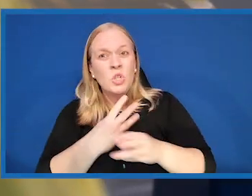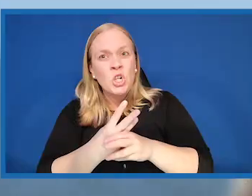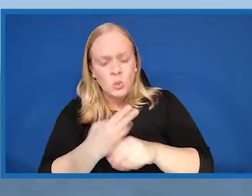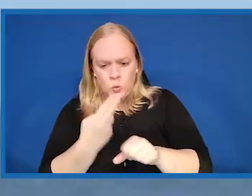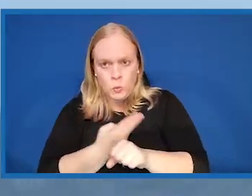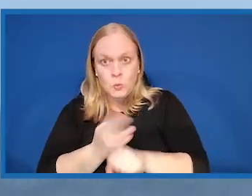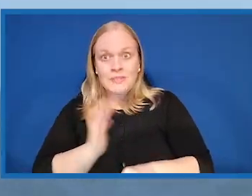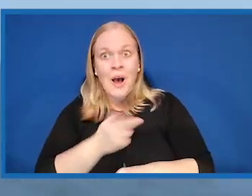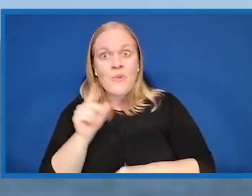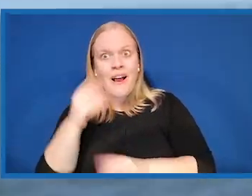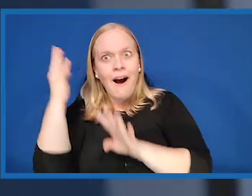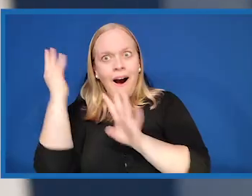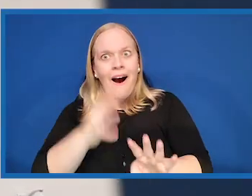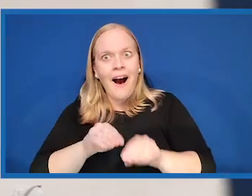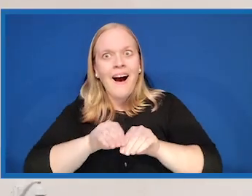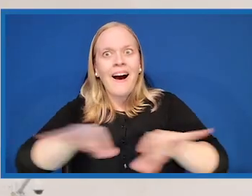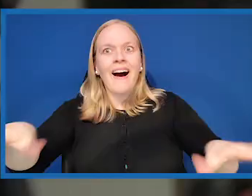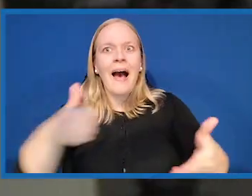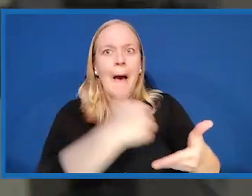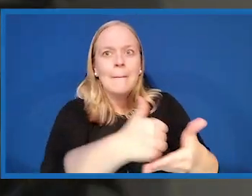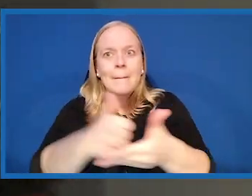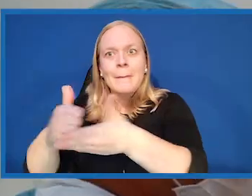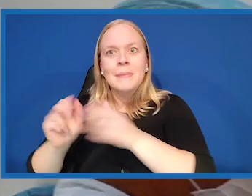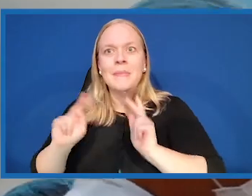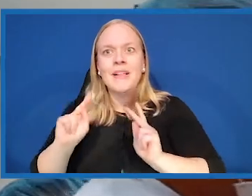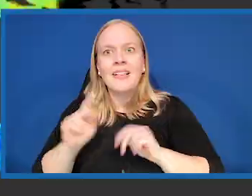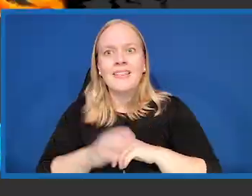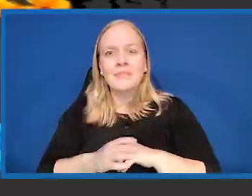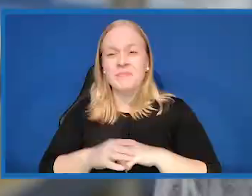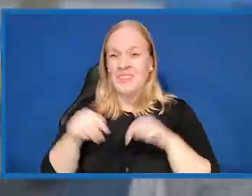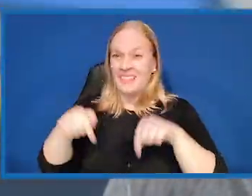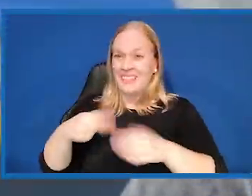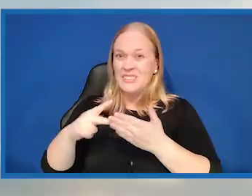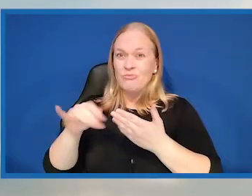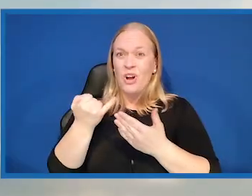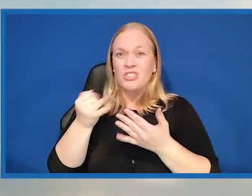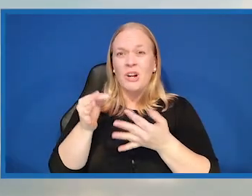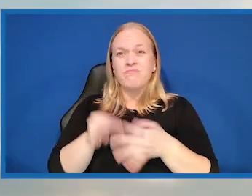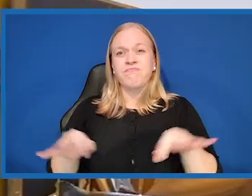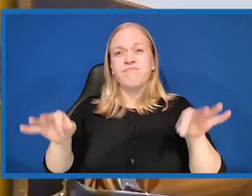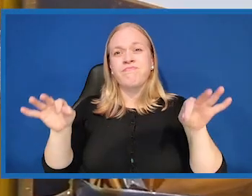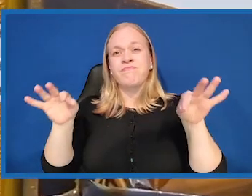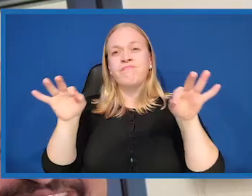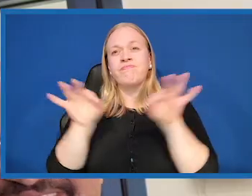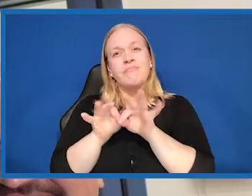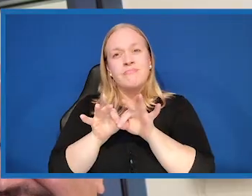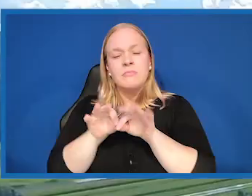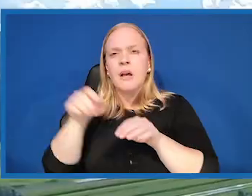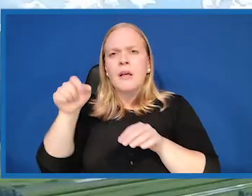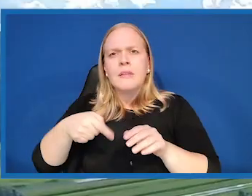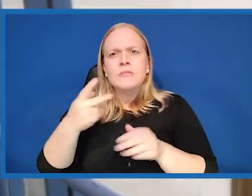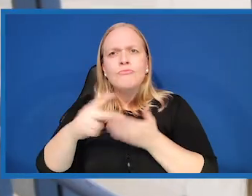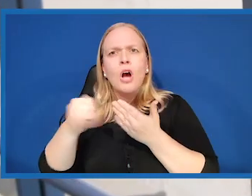TO HELP PEOPLE. THE IMPORTANCE OF THIS PROJECT AND WHERE IT TOUCHES IS ON ALL WALKS OF LIFE,